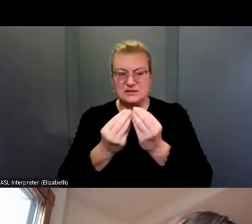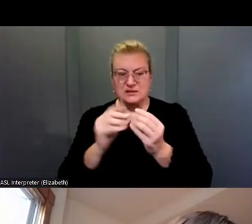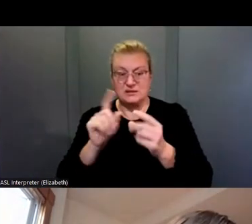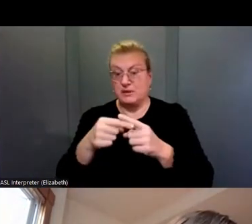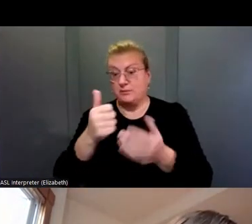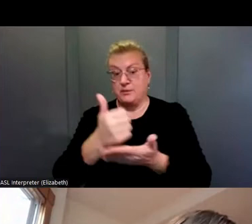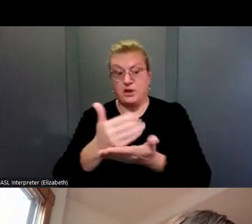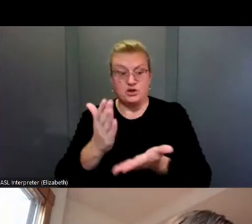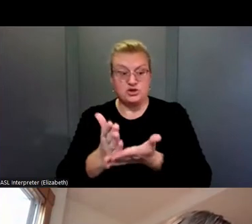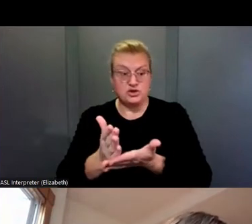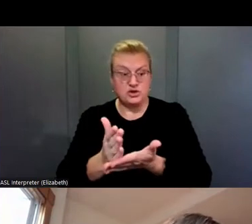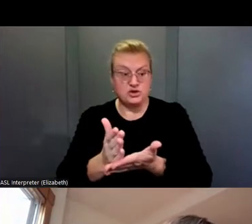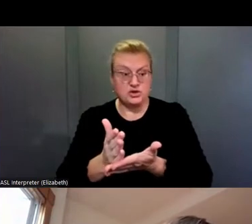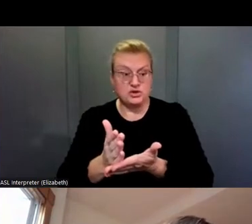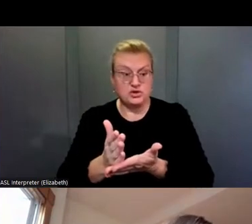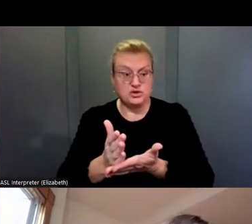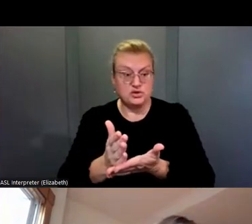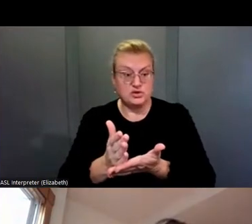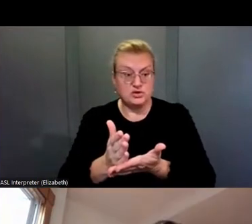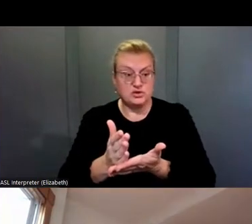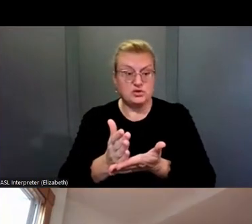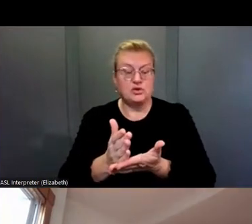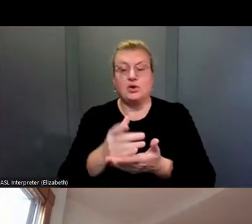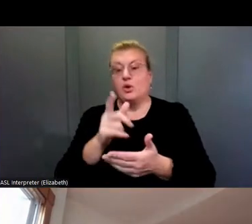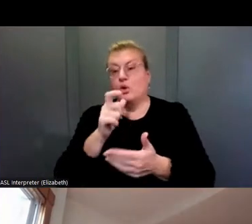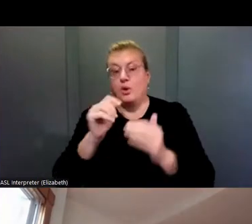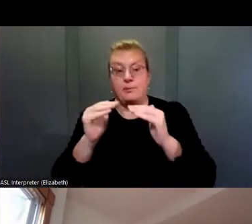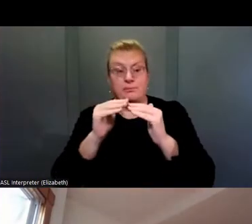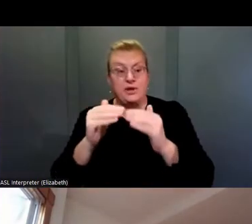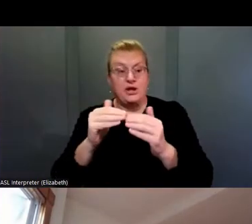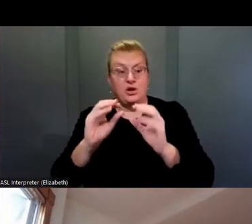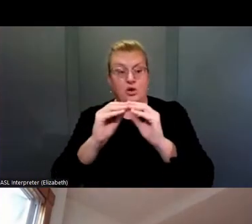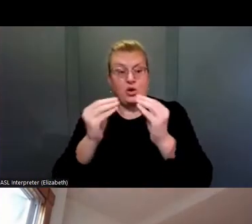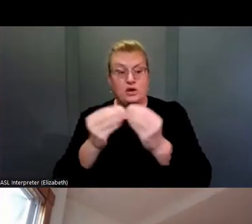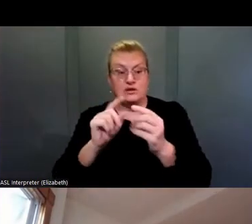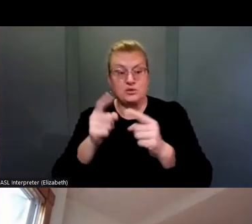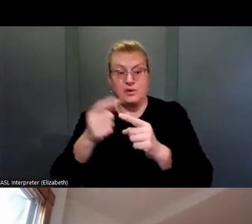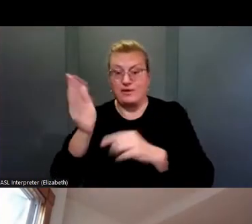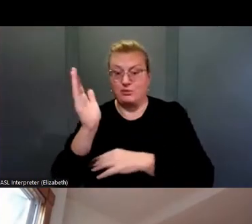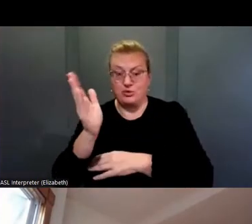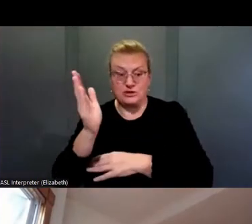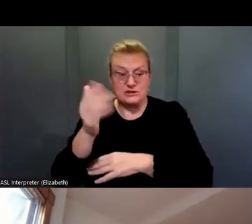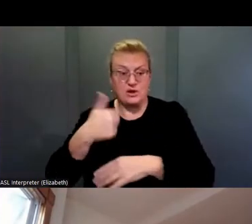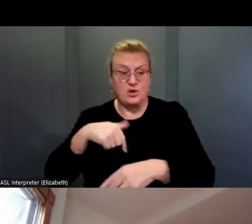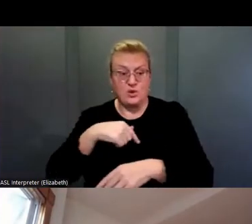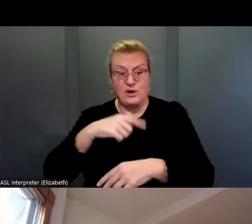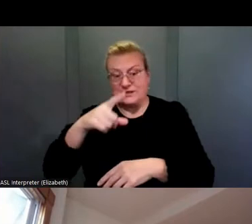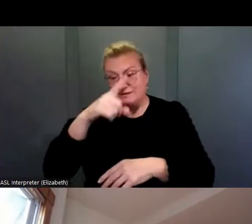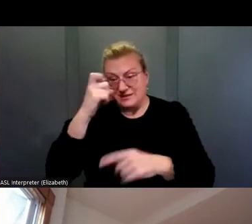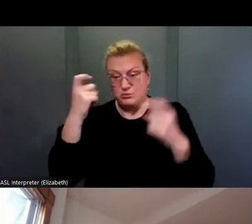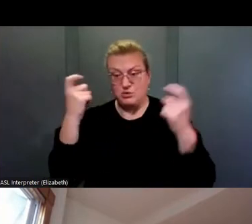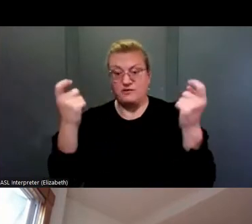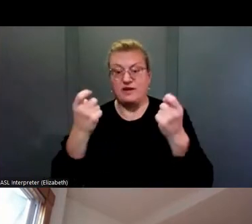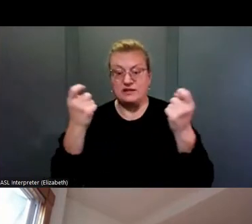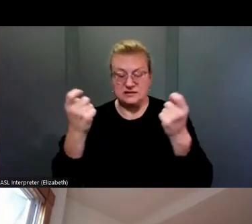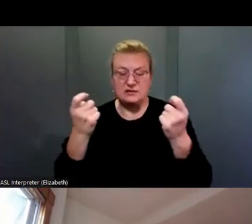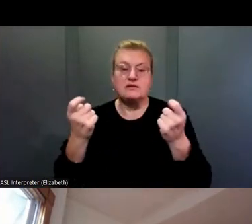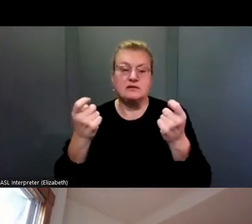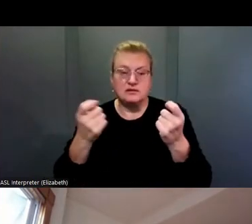who are pure organizations in terms of when they present within a summer festival. So things like that. Learning about best practice.